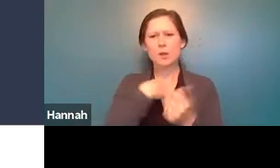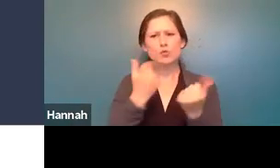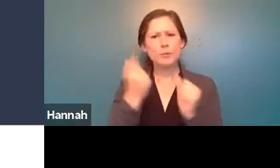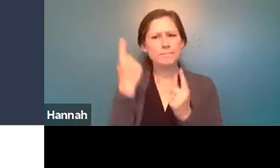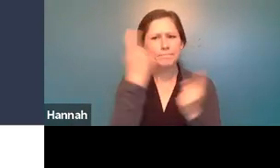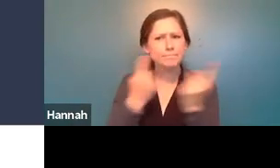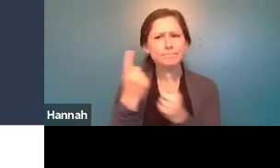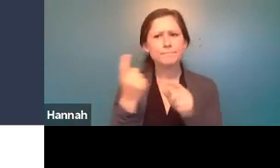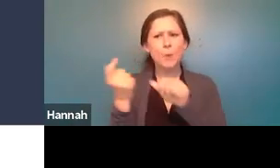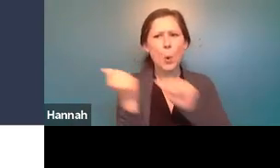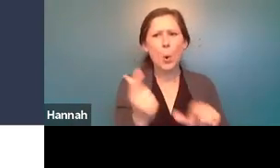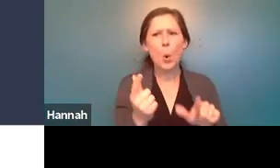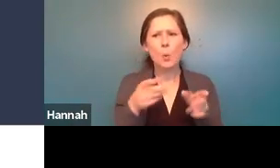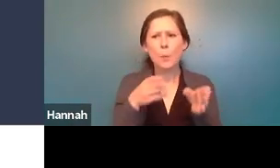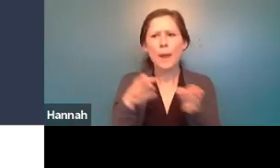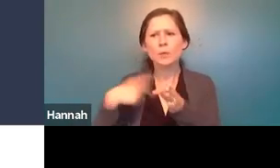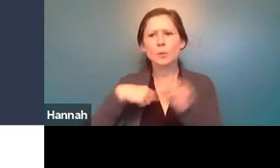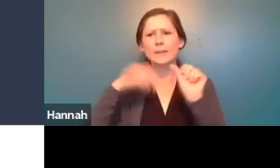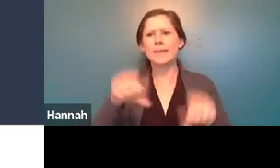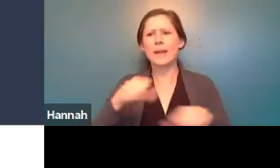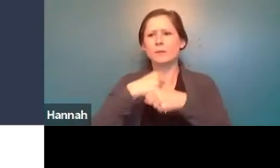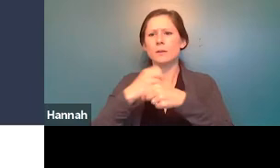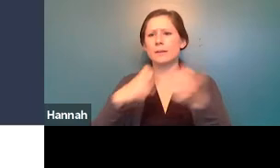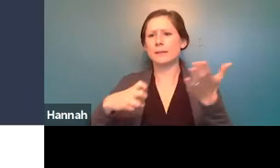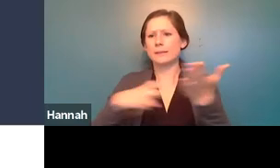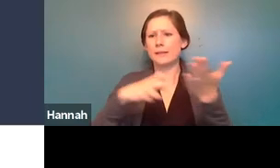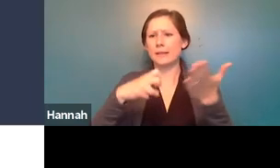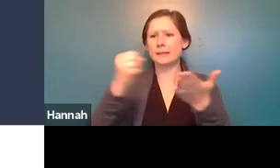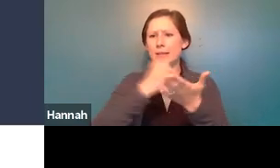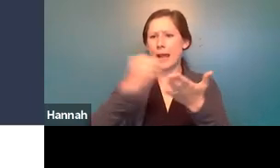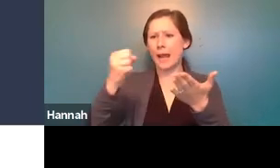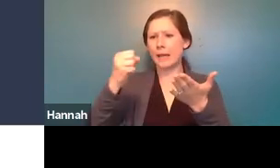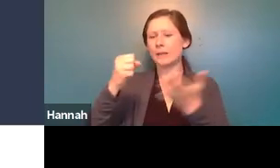make ticket scanning and purchase basically touchless.